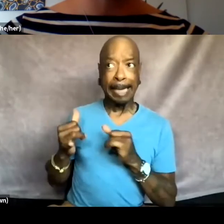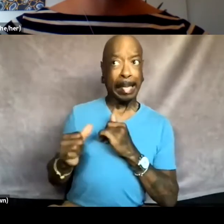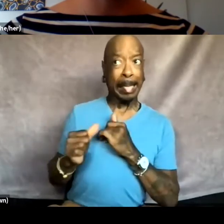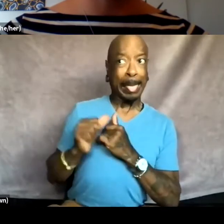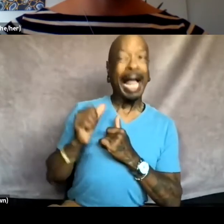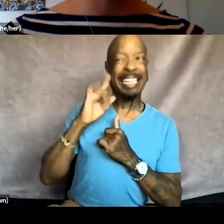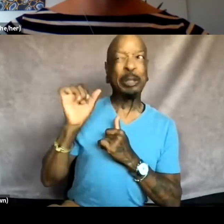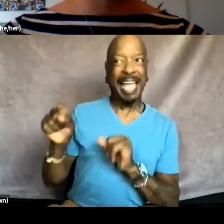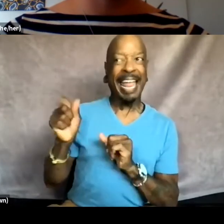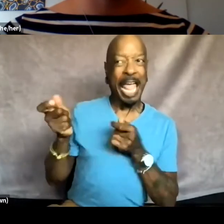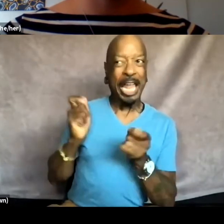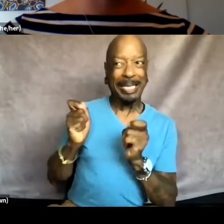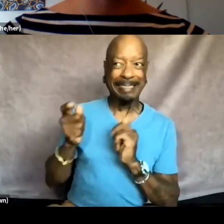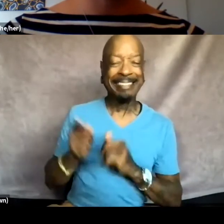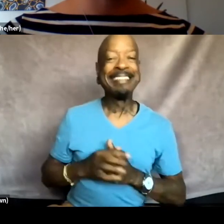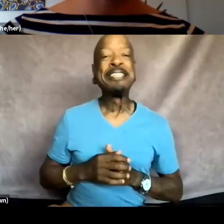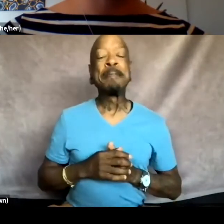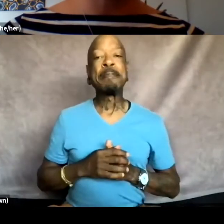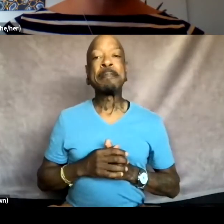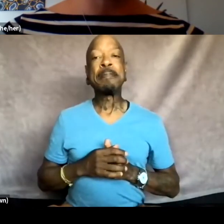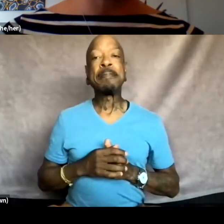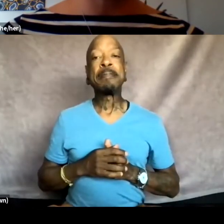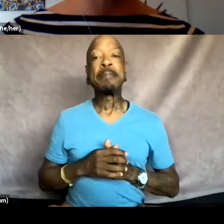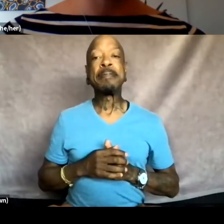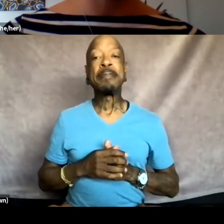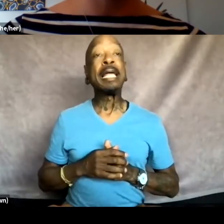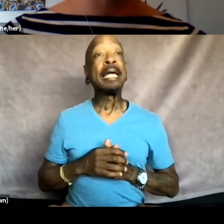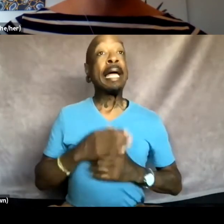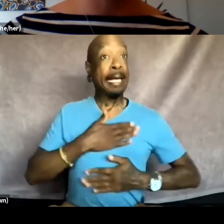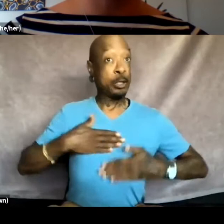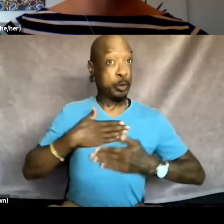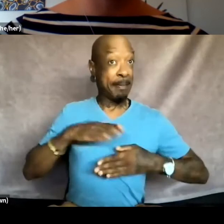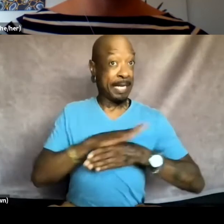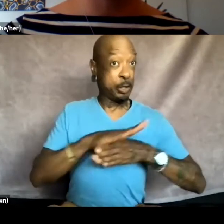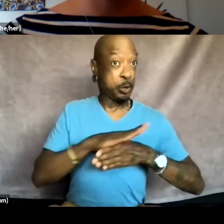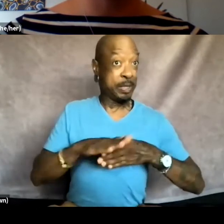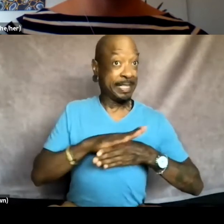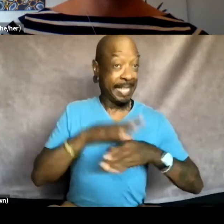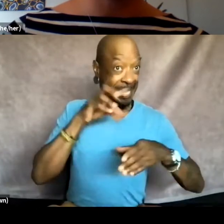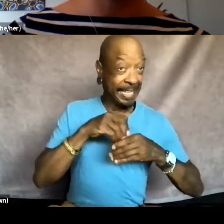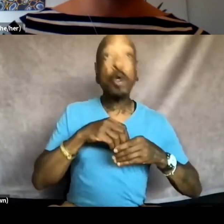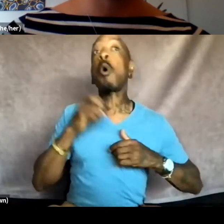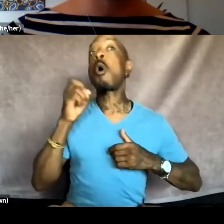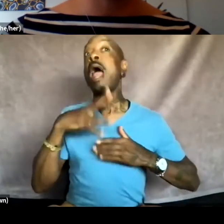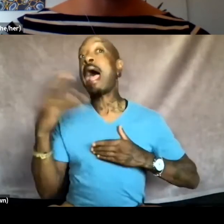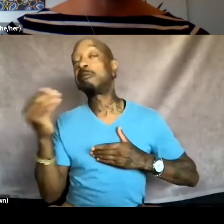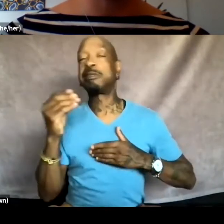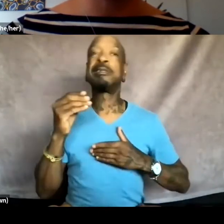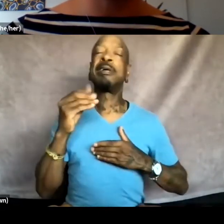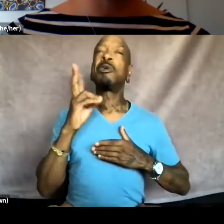okay in and out of the entertainment industry, what is your take on quote unquote inspiration